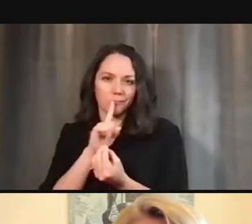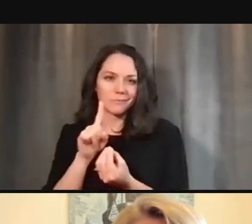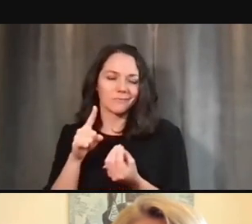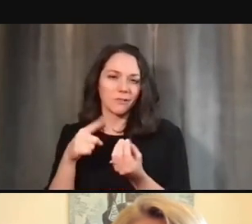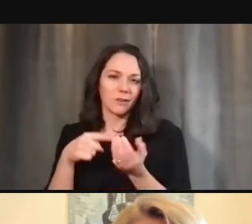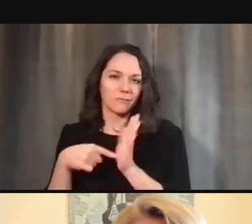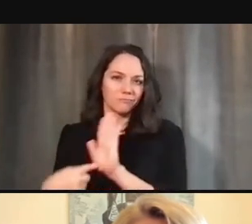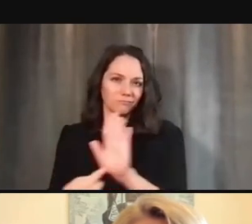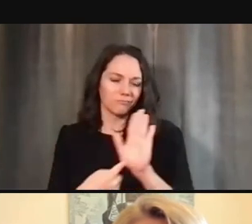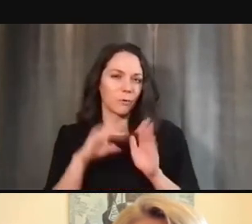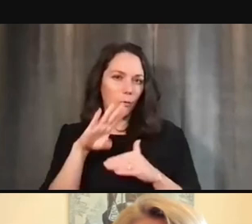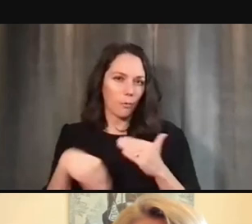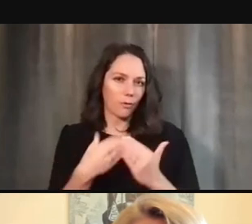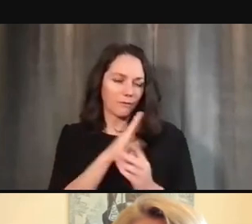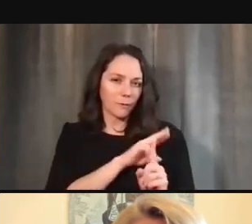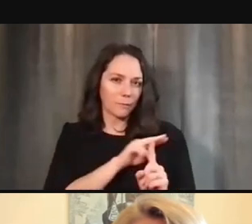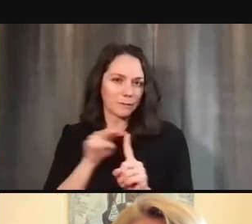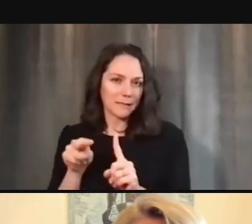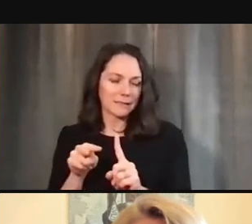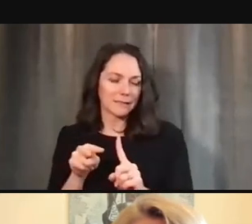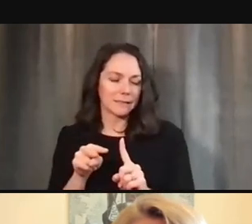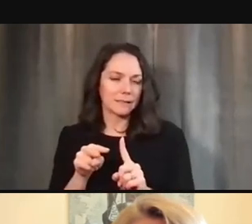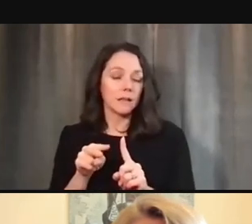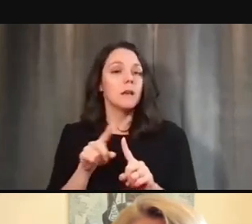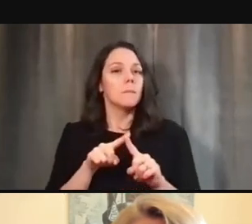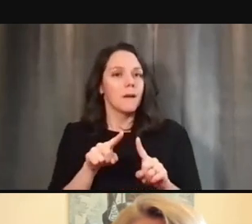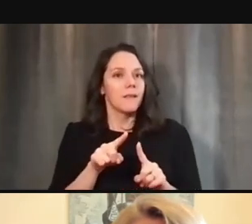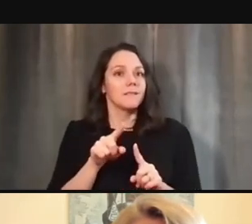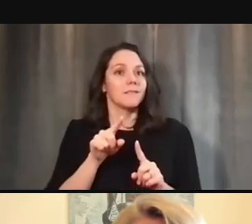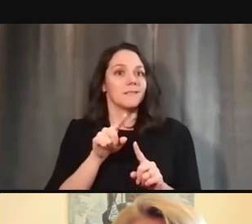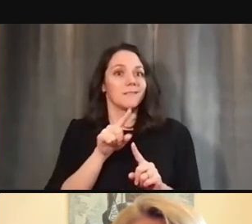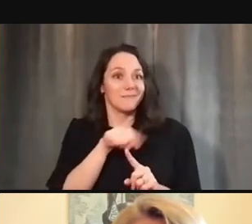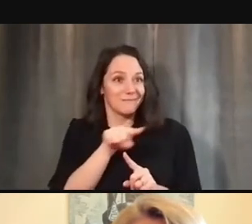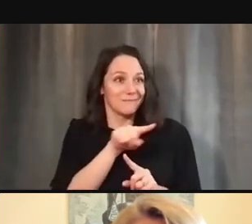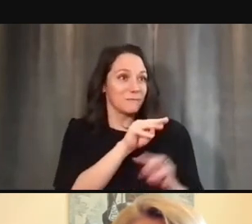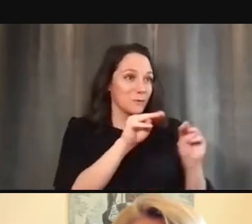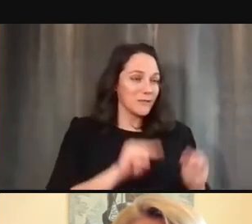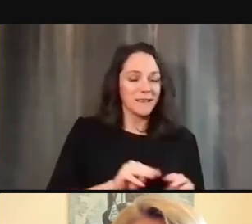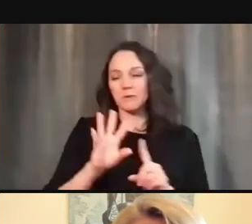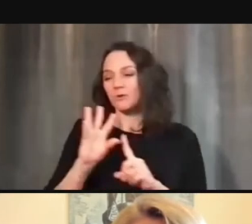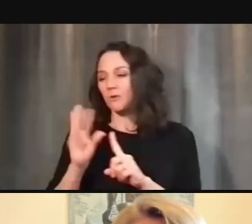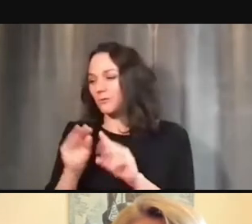You said they have an ethical obligation to take this on.